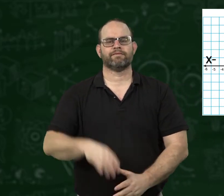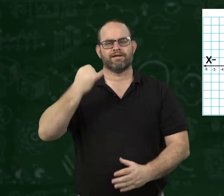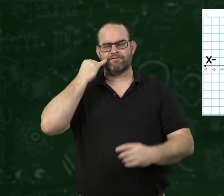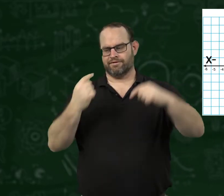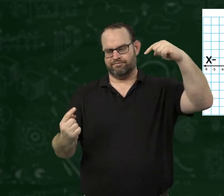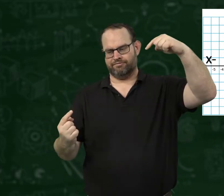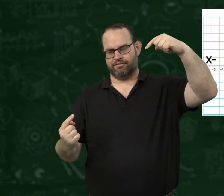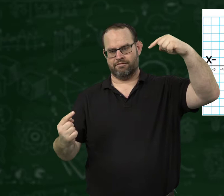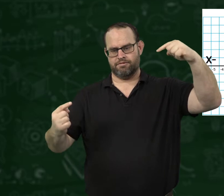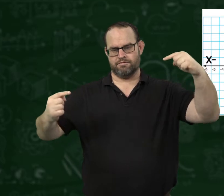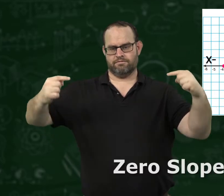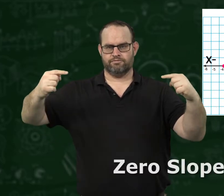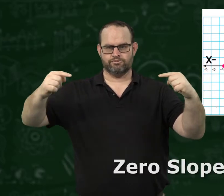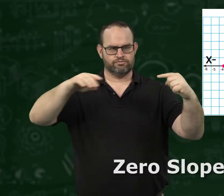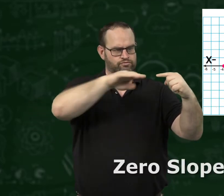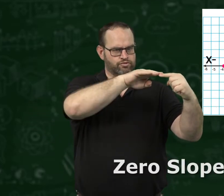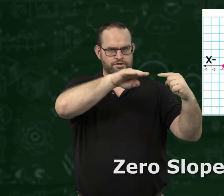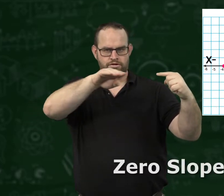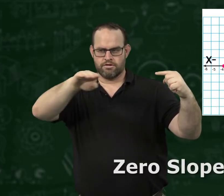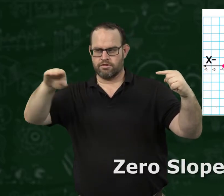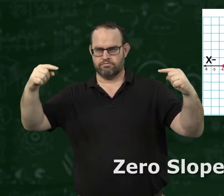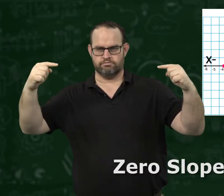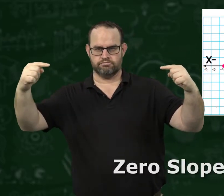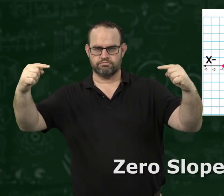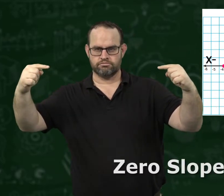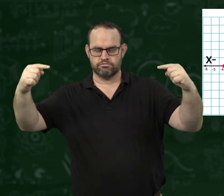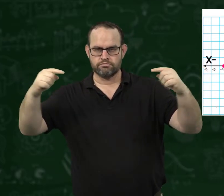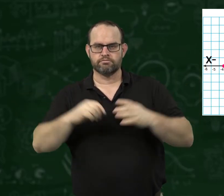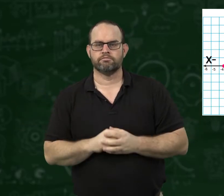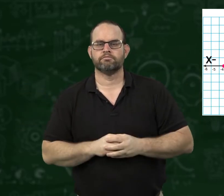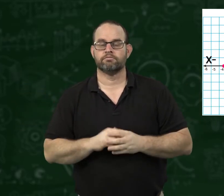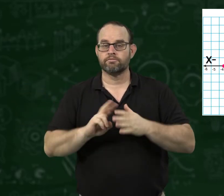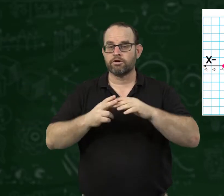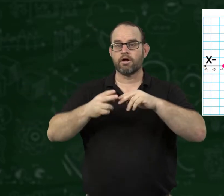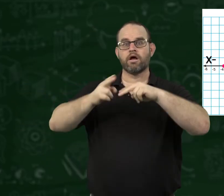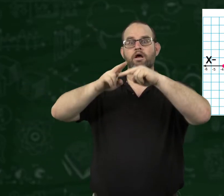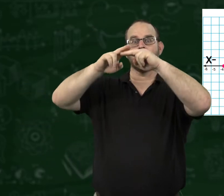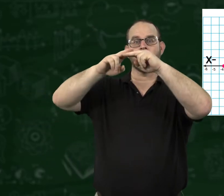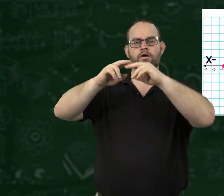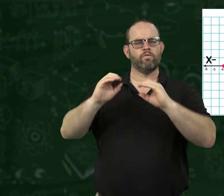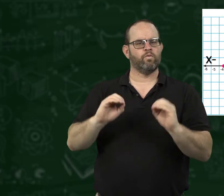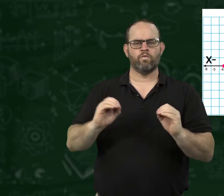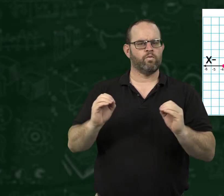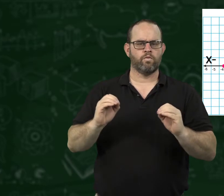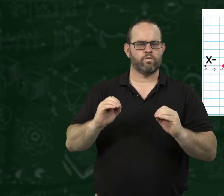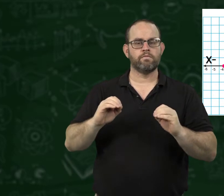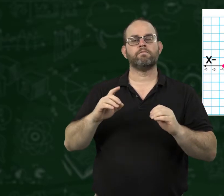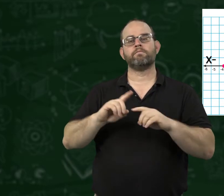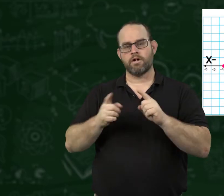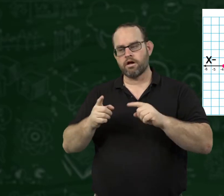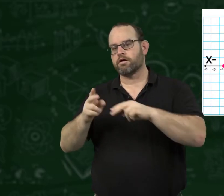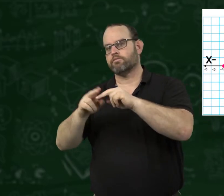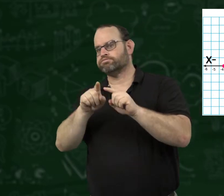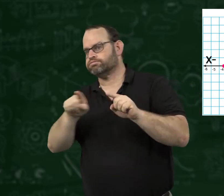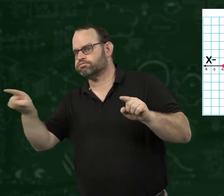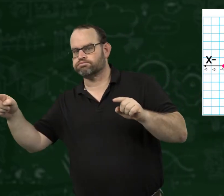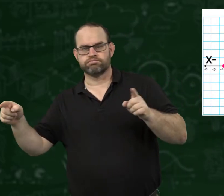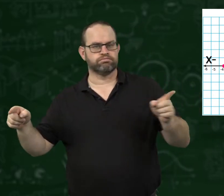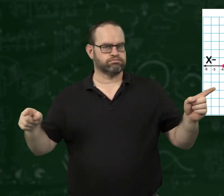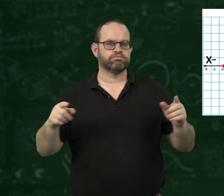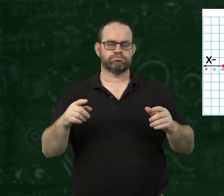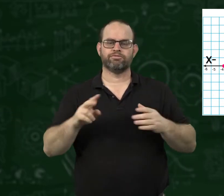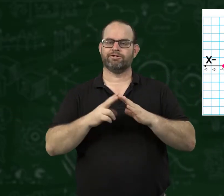A zero slope means the y-axis value remains the same while the x-axis value increases or decreases.